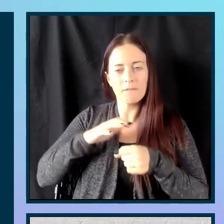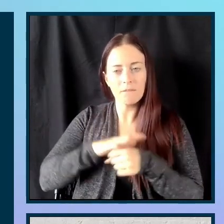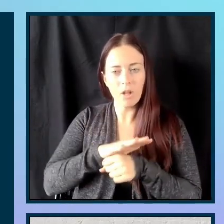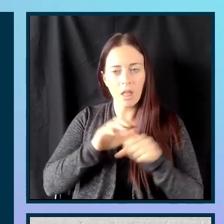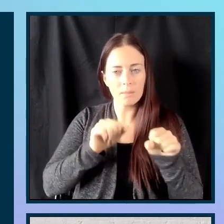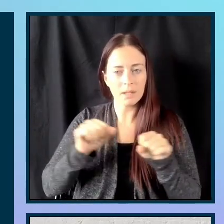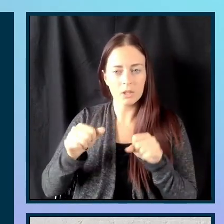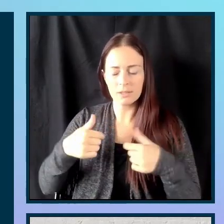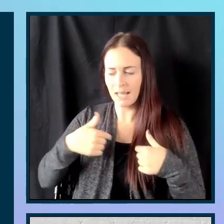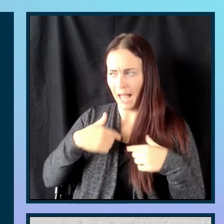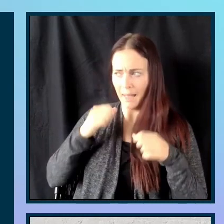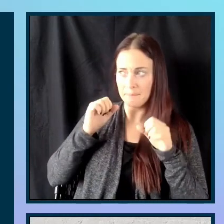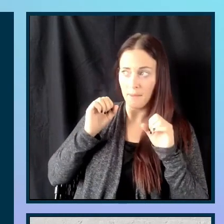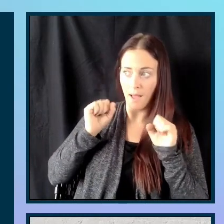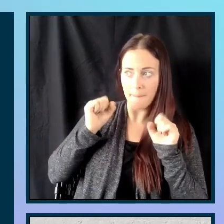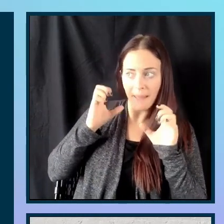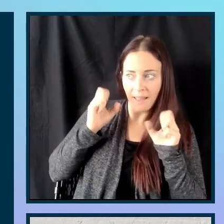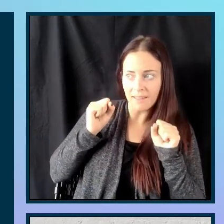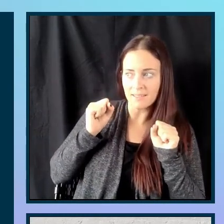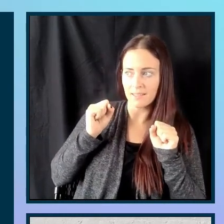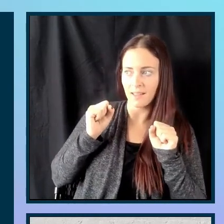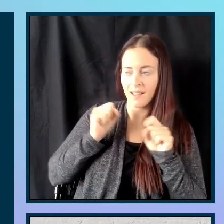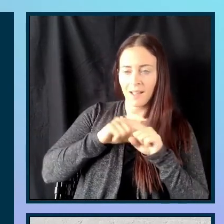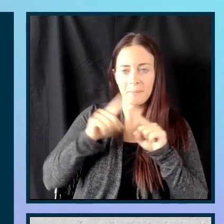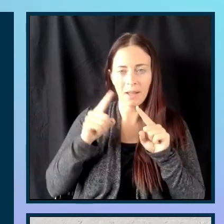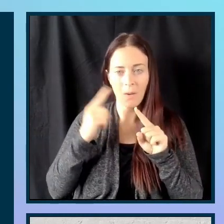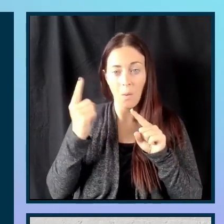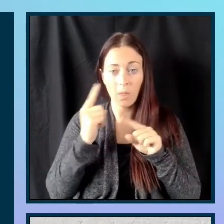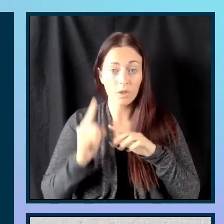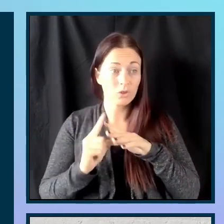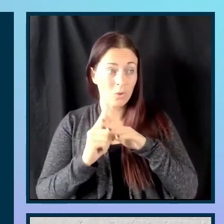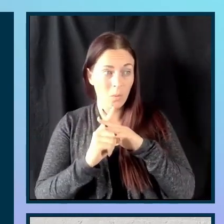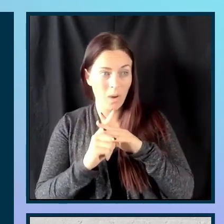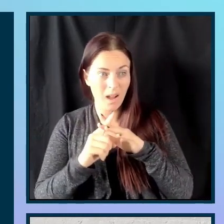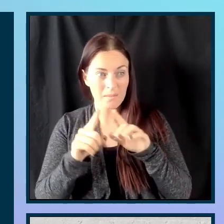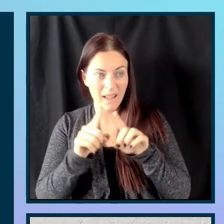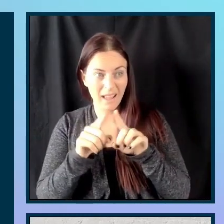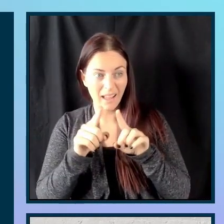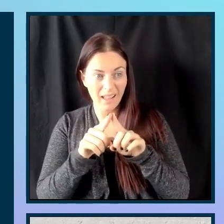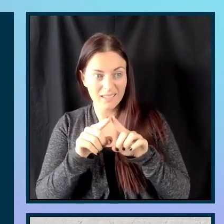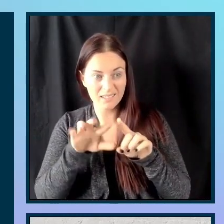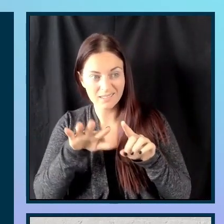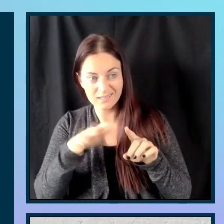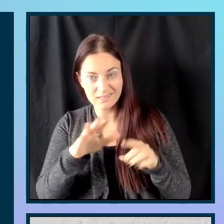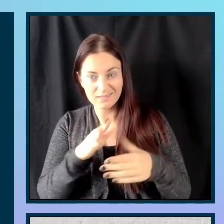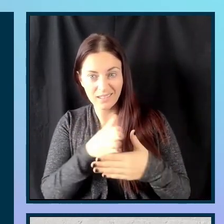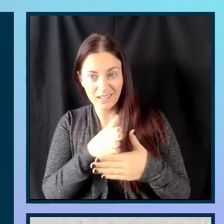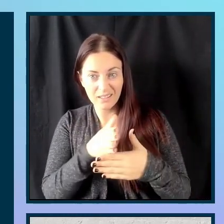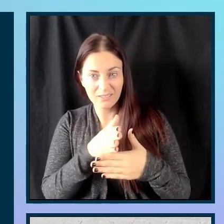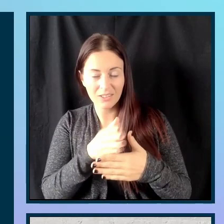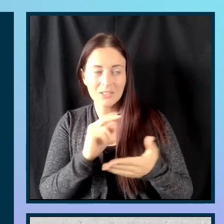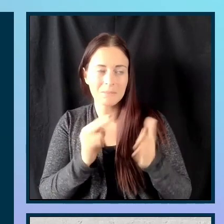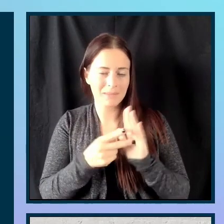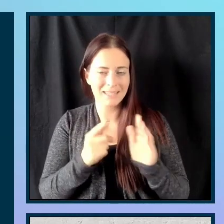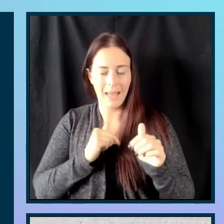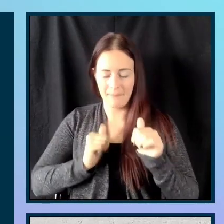but I only let myself show up as mediocre, then I'm acting small. Sometimes I let myself do this,